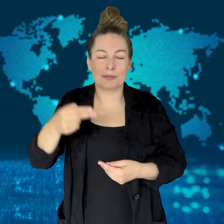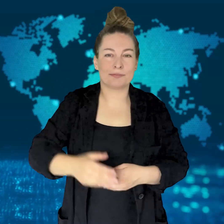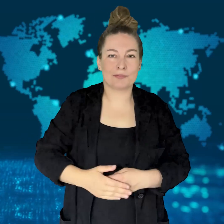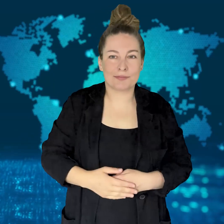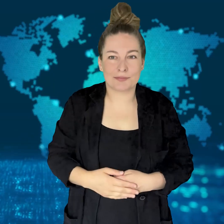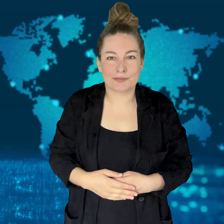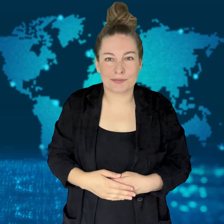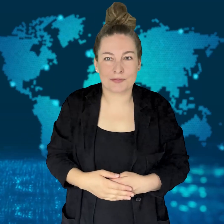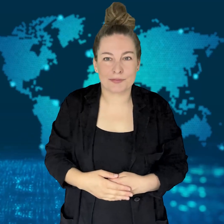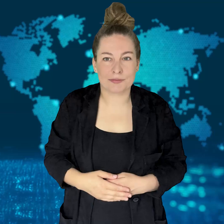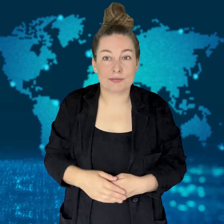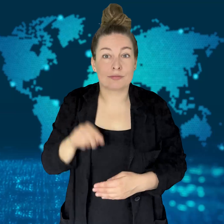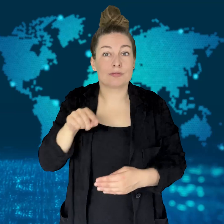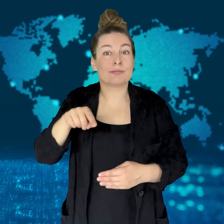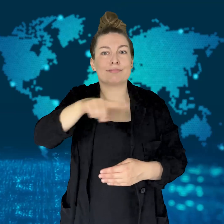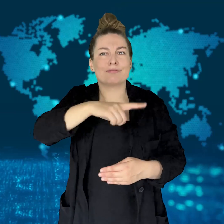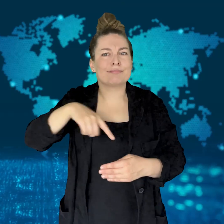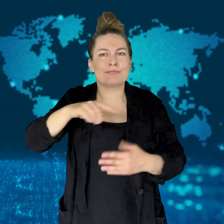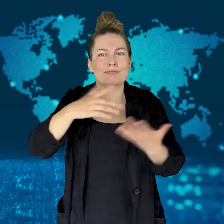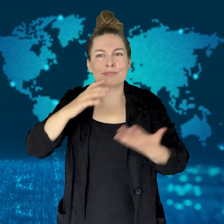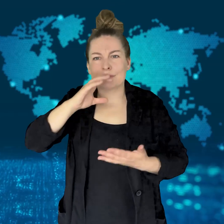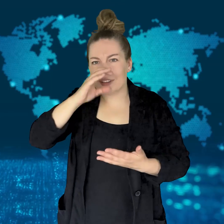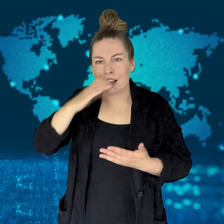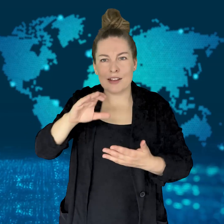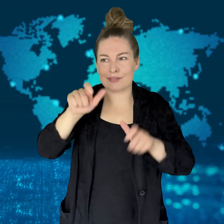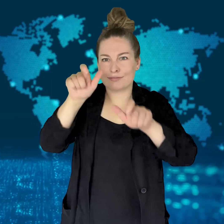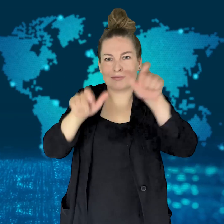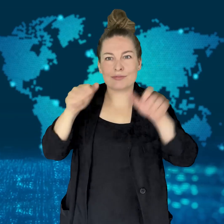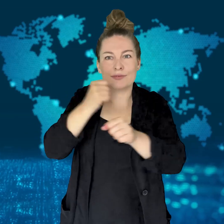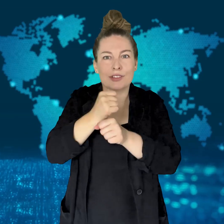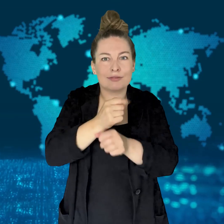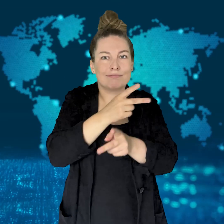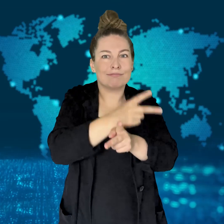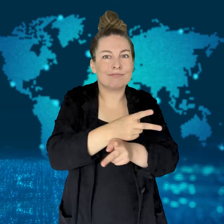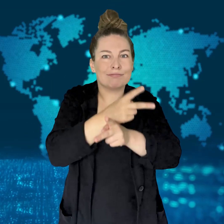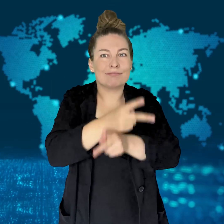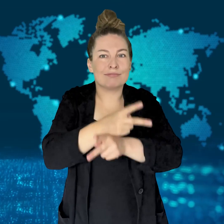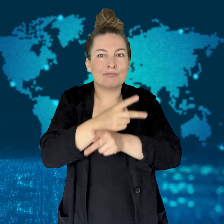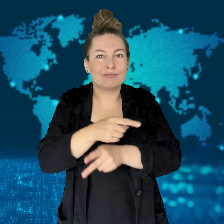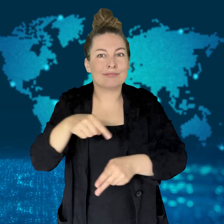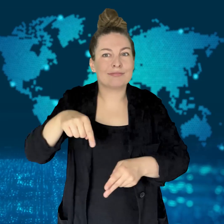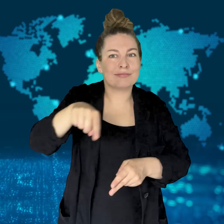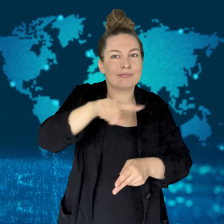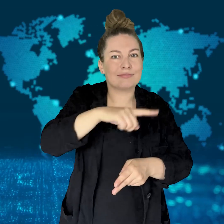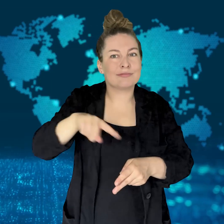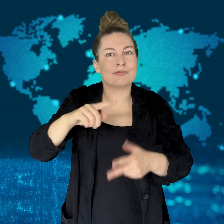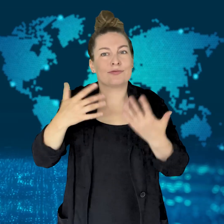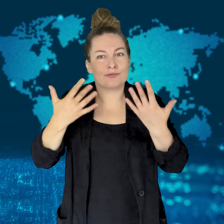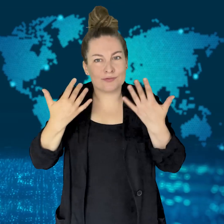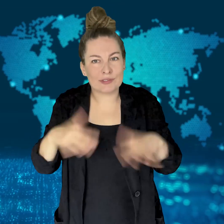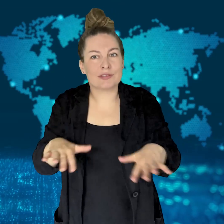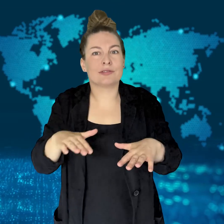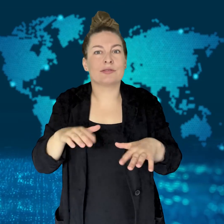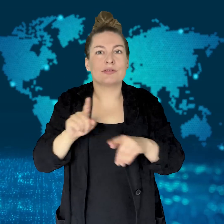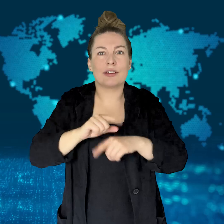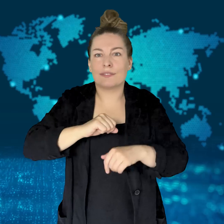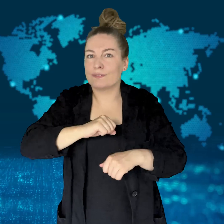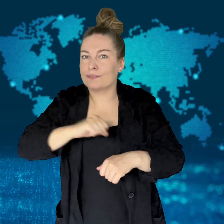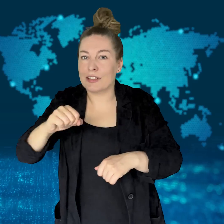after their birth.